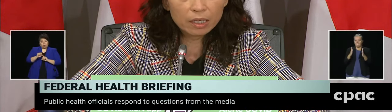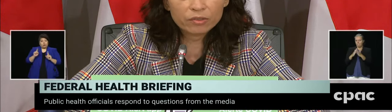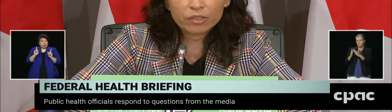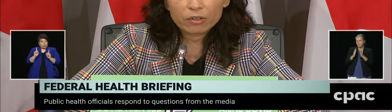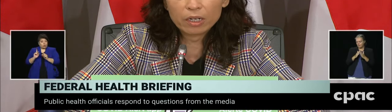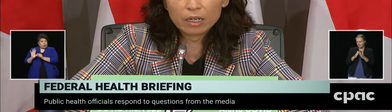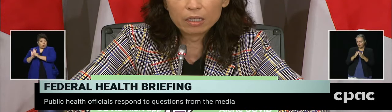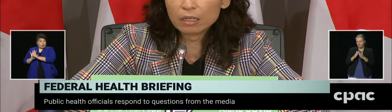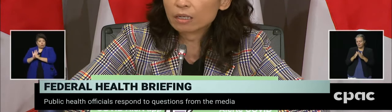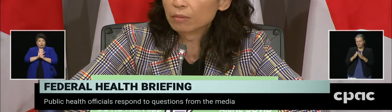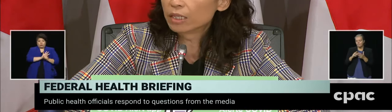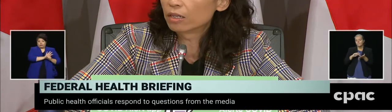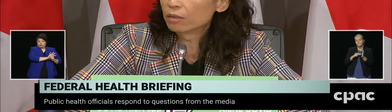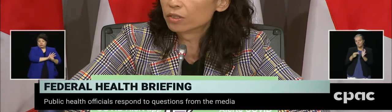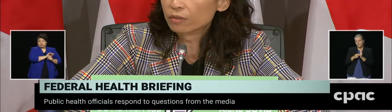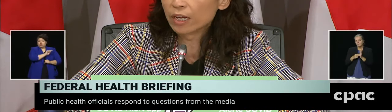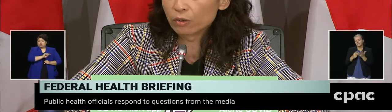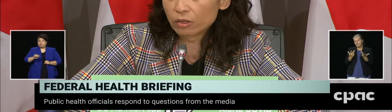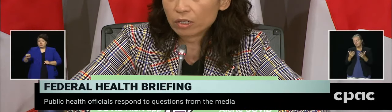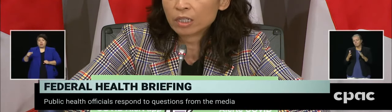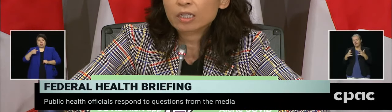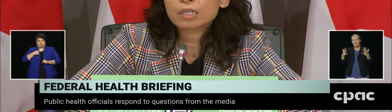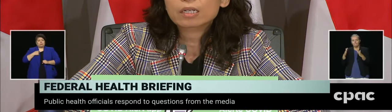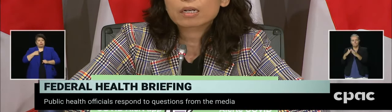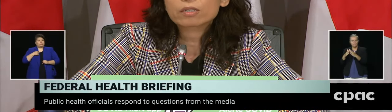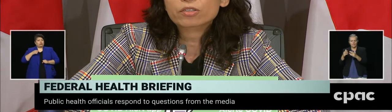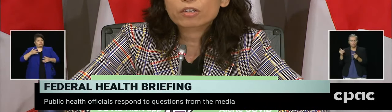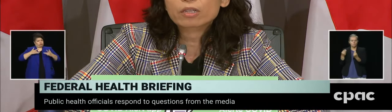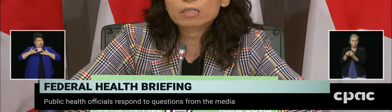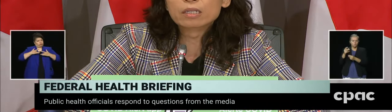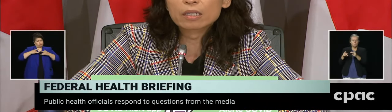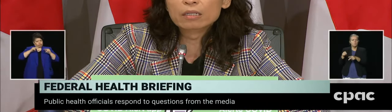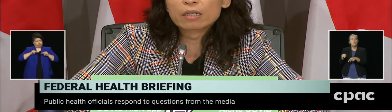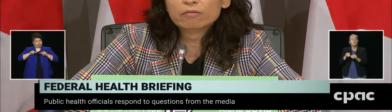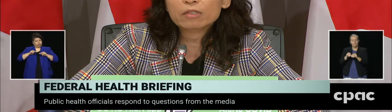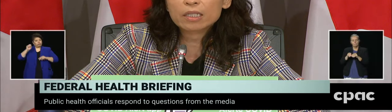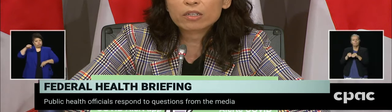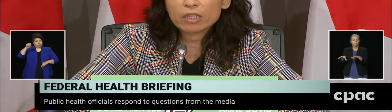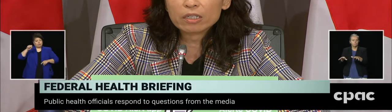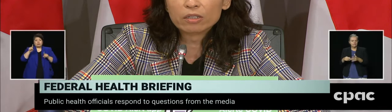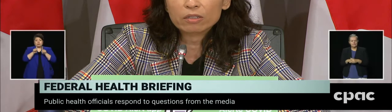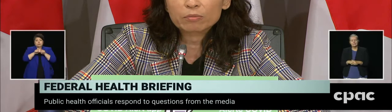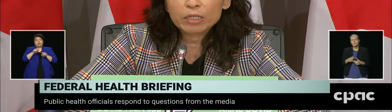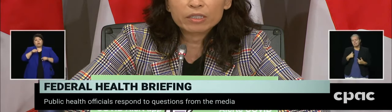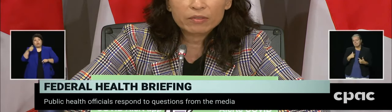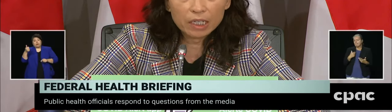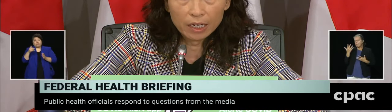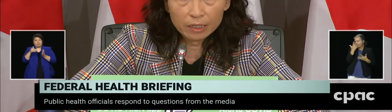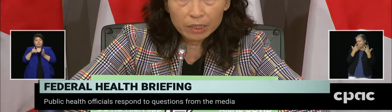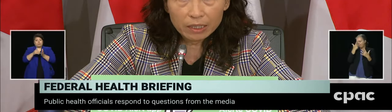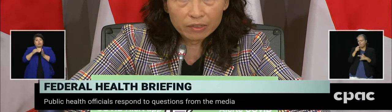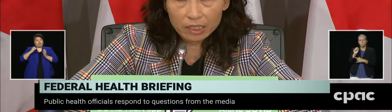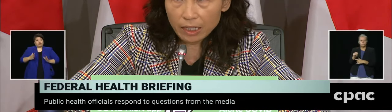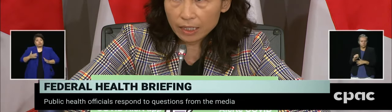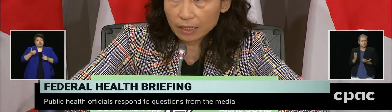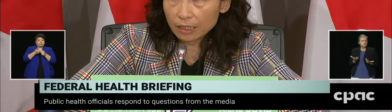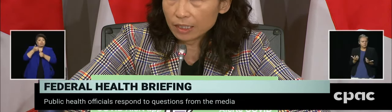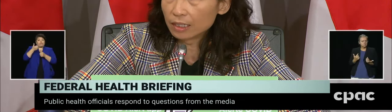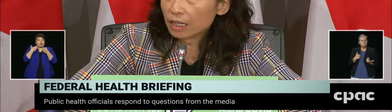THOSE CIRCUMSTANCES IN THOSE LOCATIONS, I THINK I AM